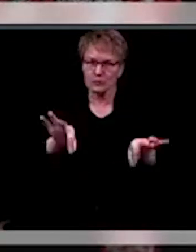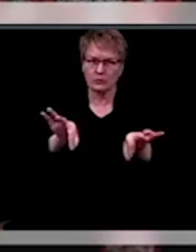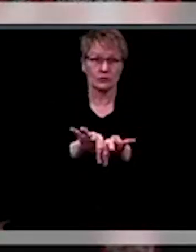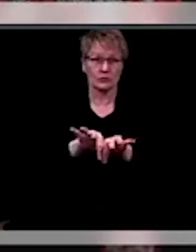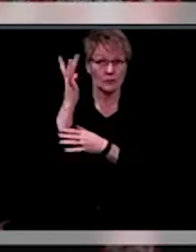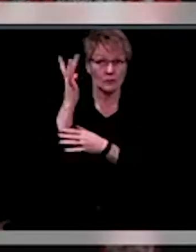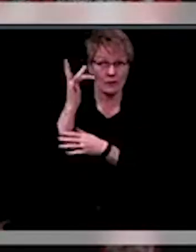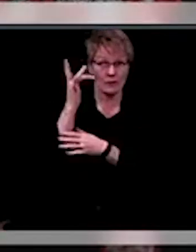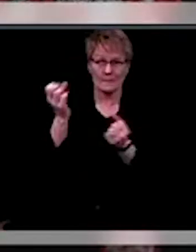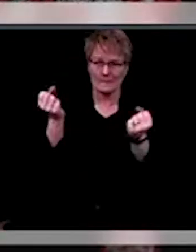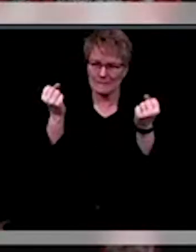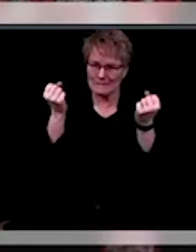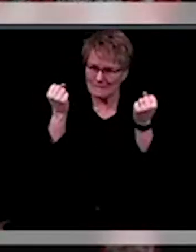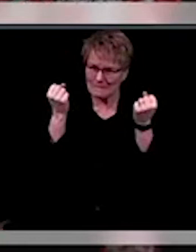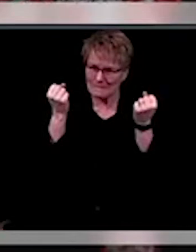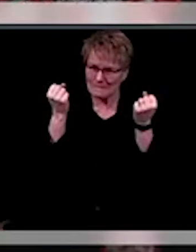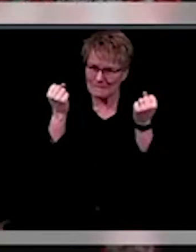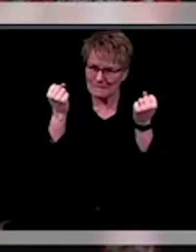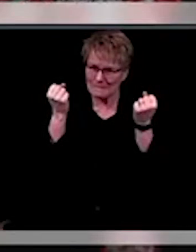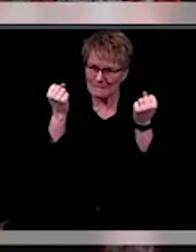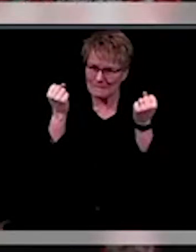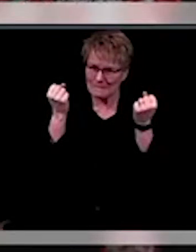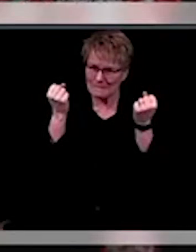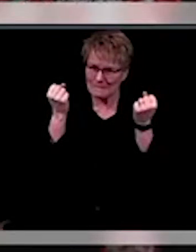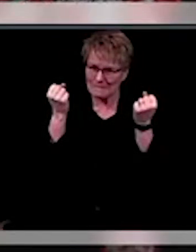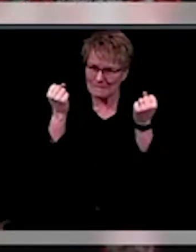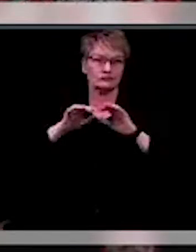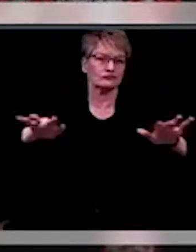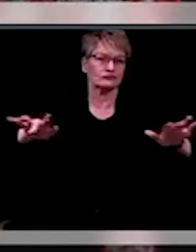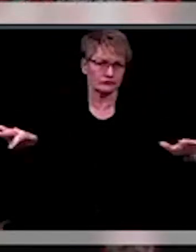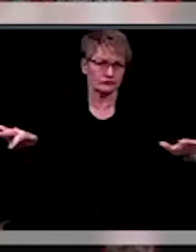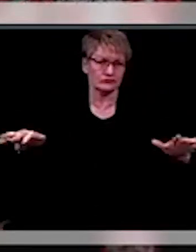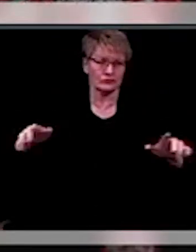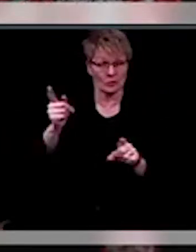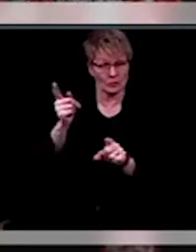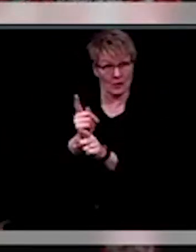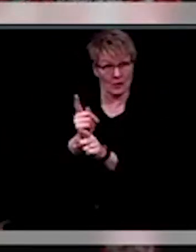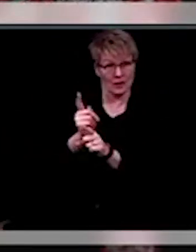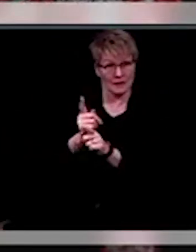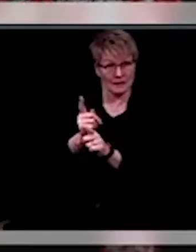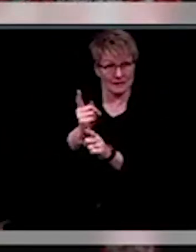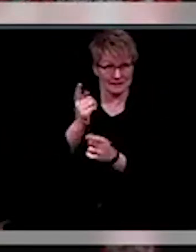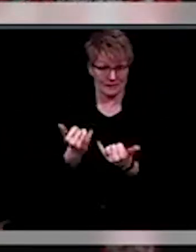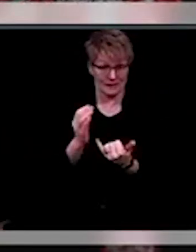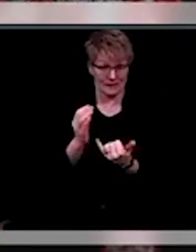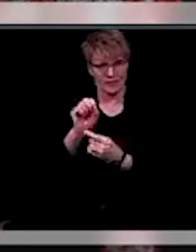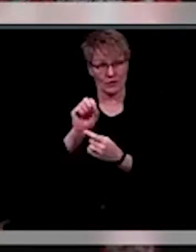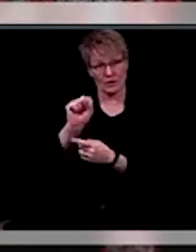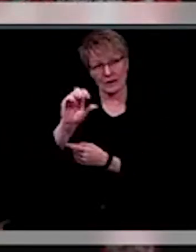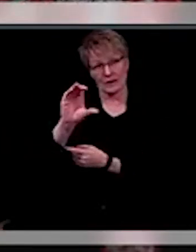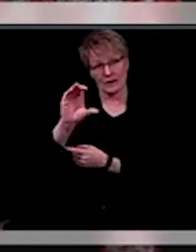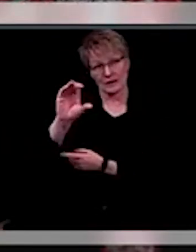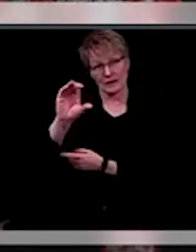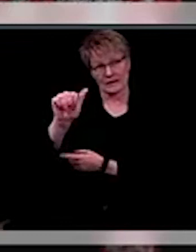community, that Kerri shared. Our case rates are quite high. So, no particular areas in the